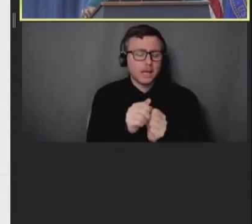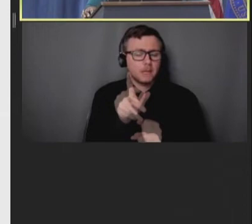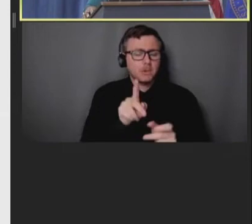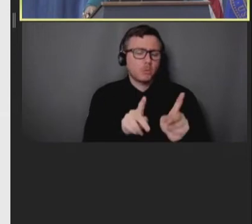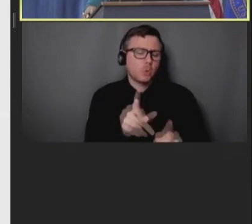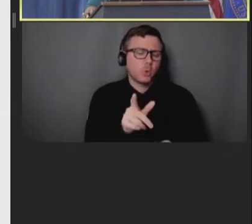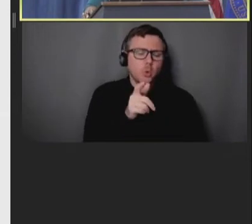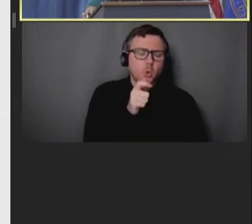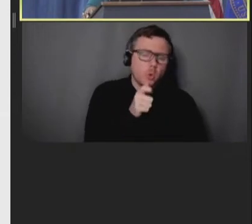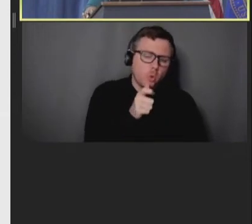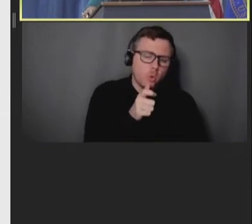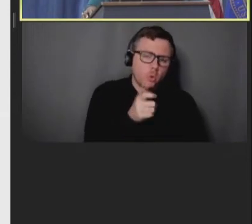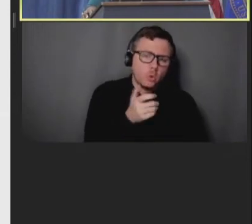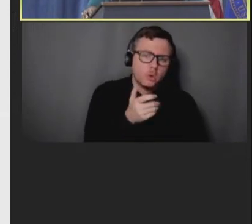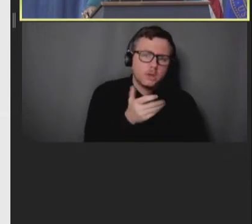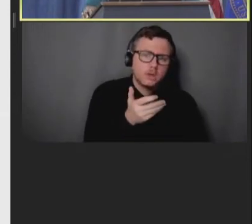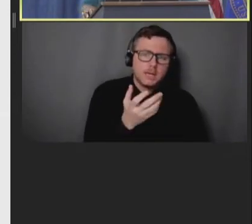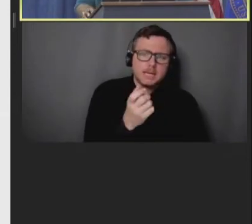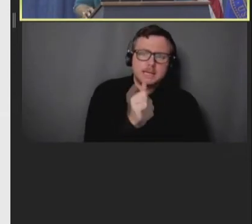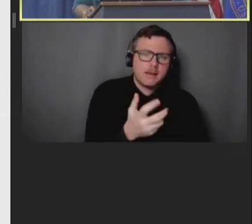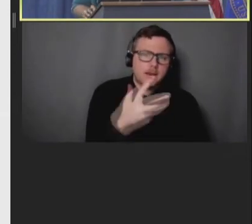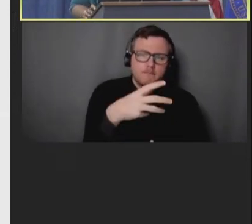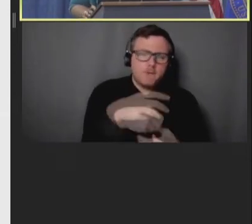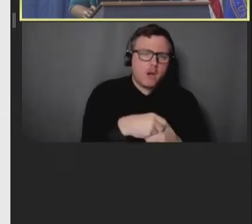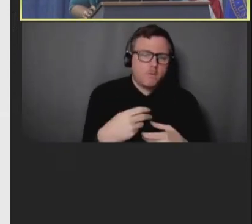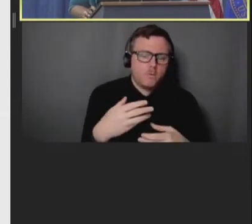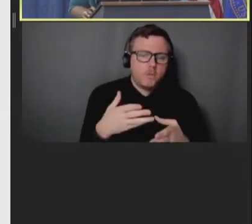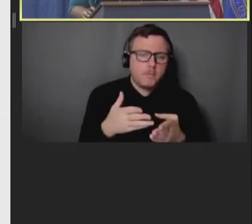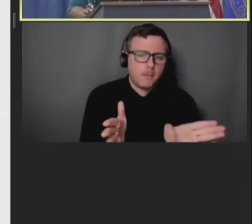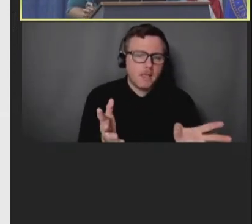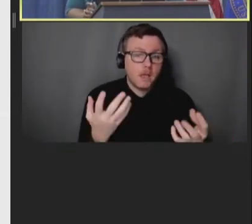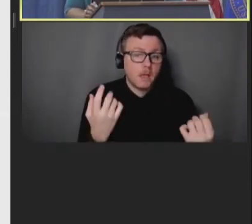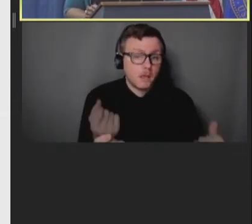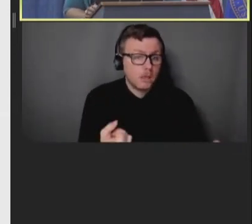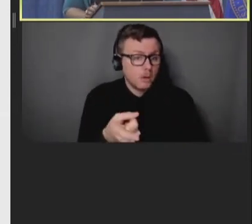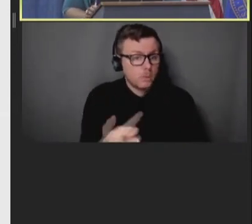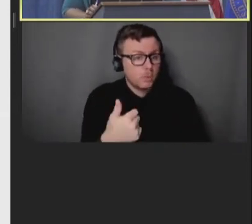you know, have been very involved in public health." So, we took that information and said,